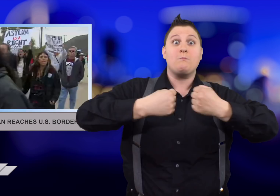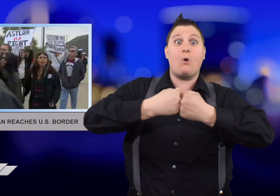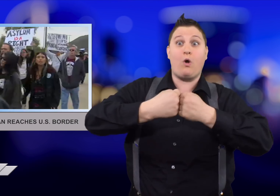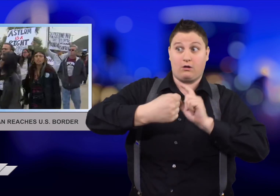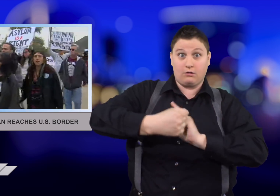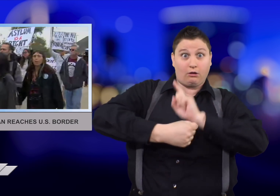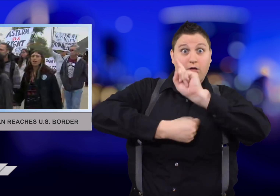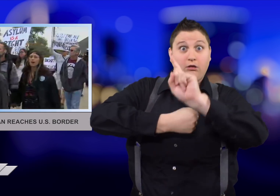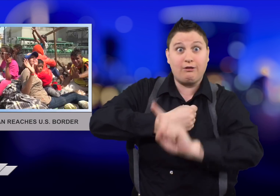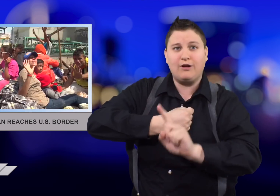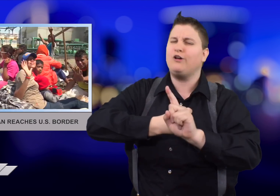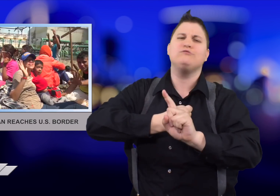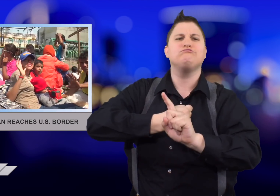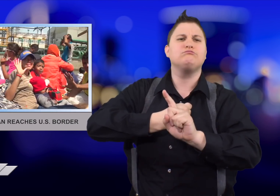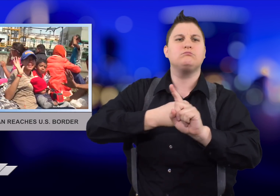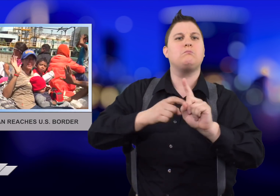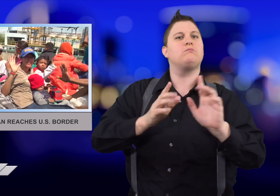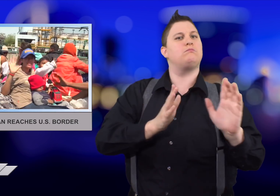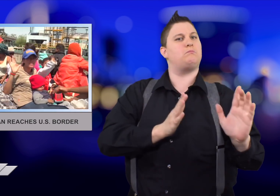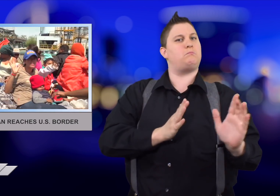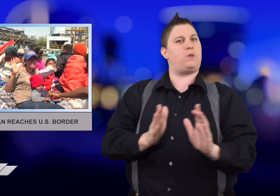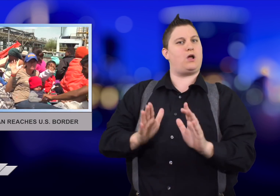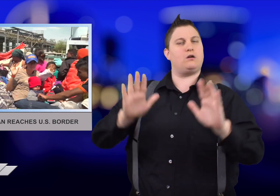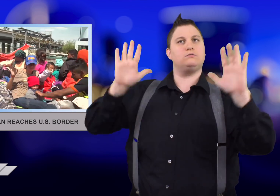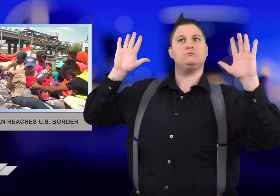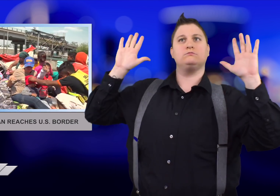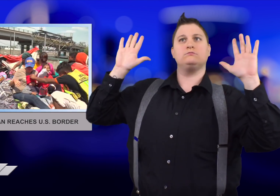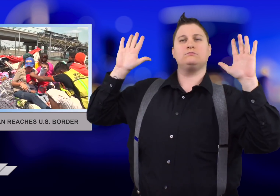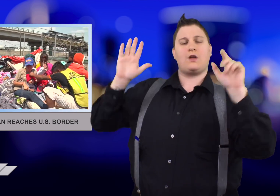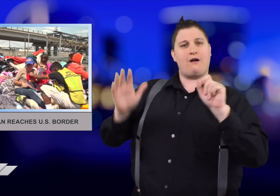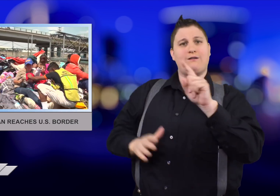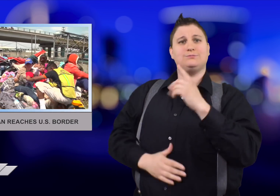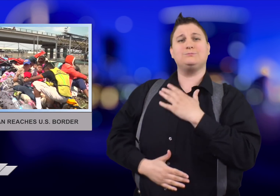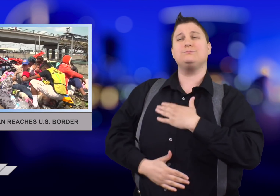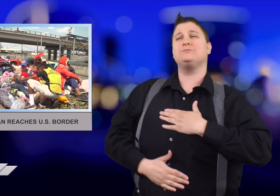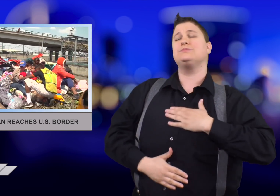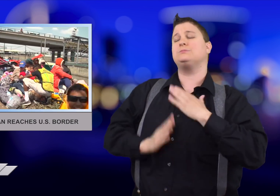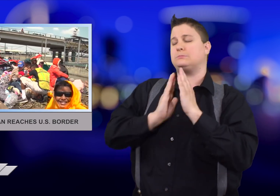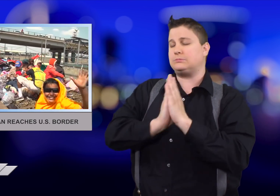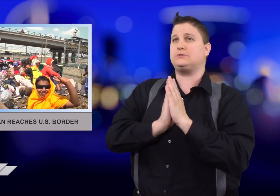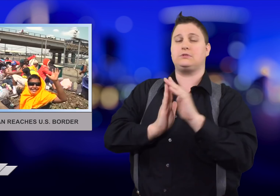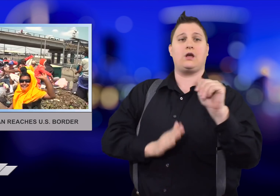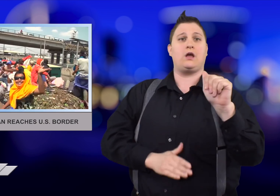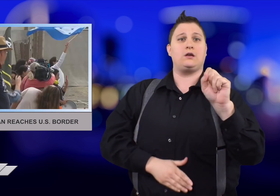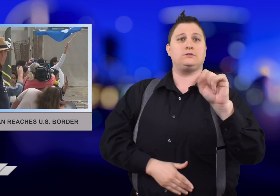The migrants say they will not sneak across the border but plan to turn themselves in